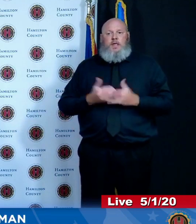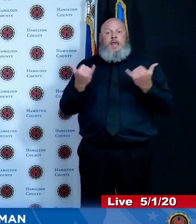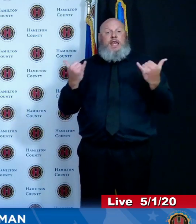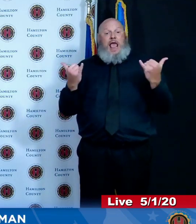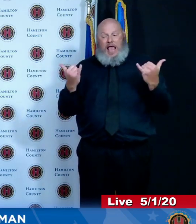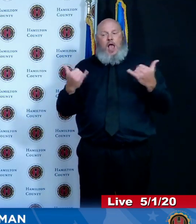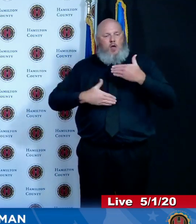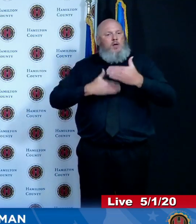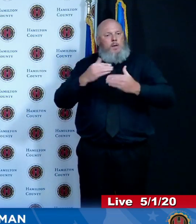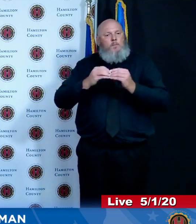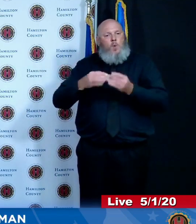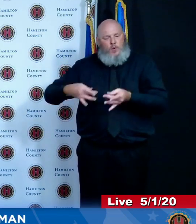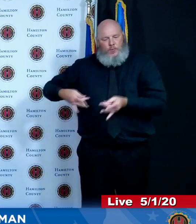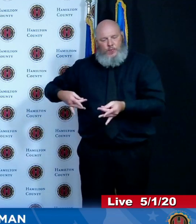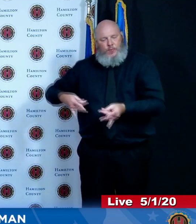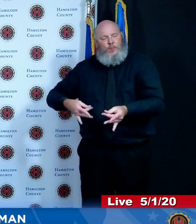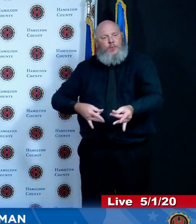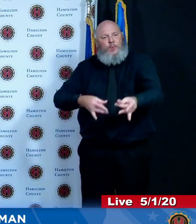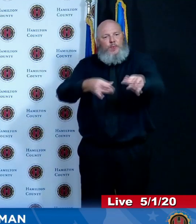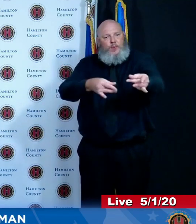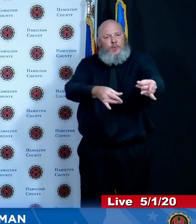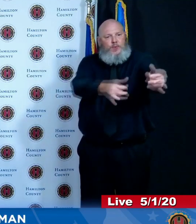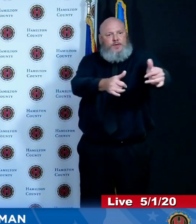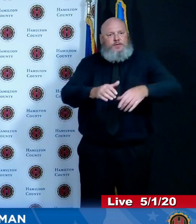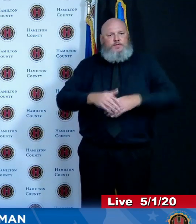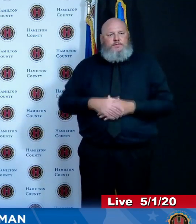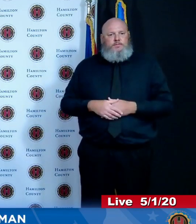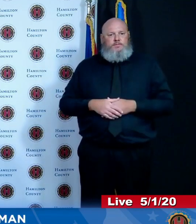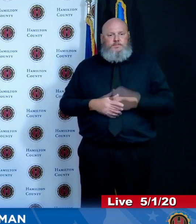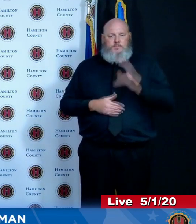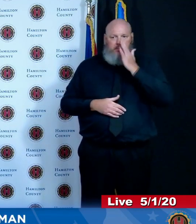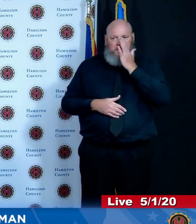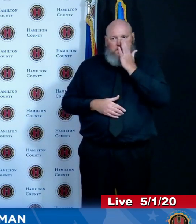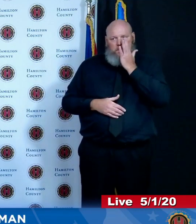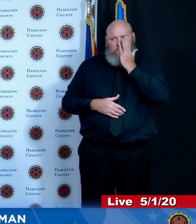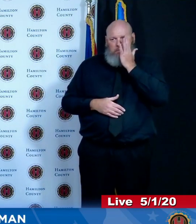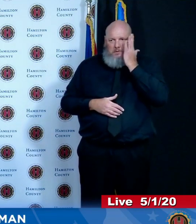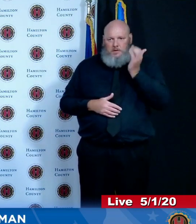all right thank you question for you Commissioner Kesterman from Jay